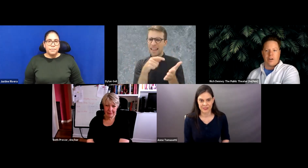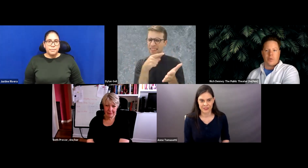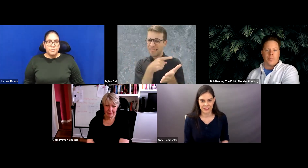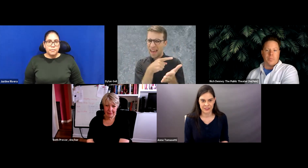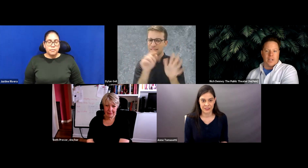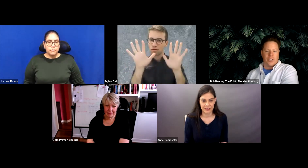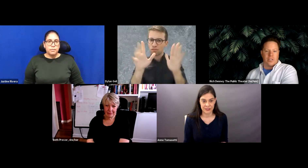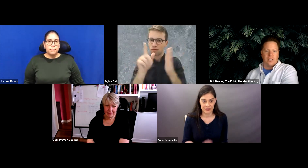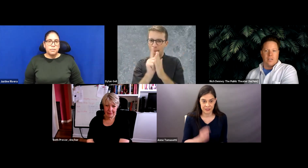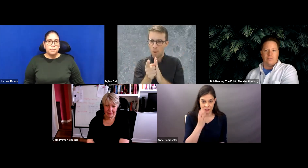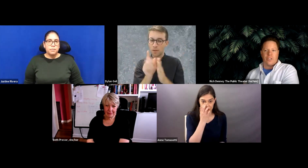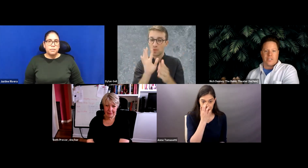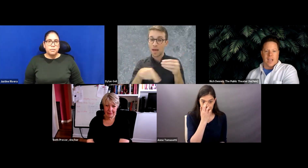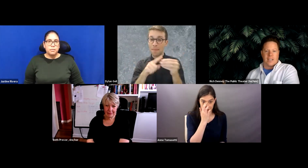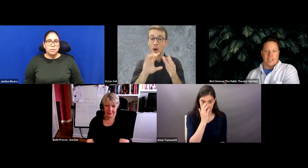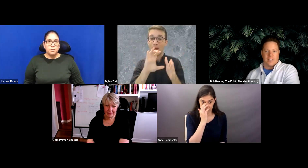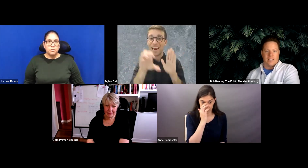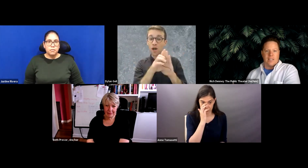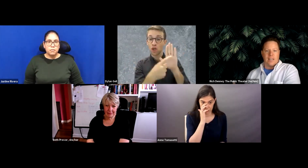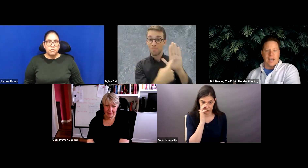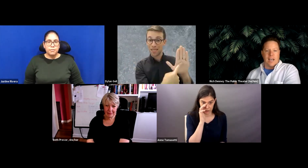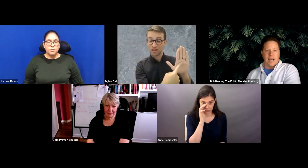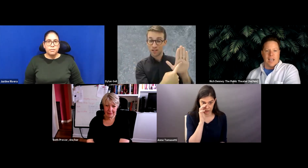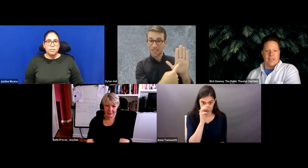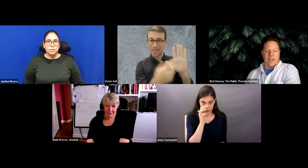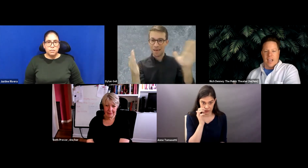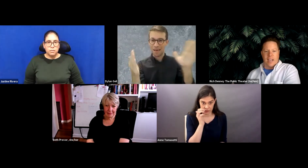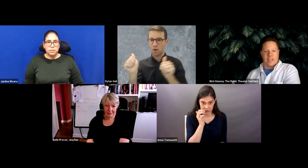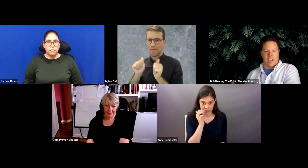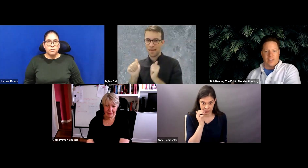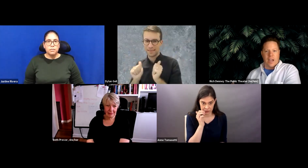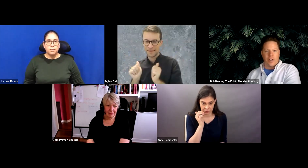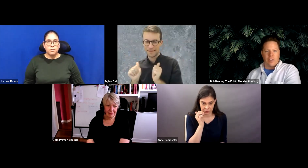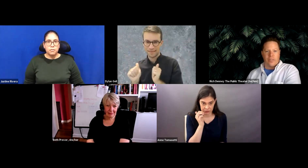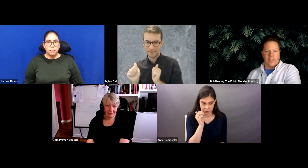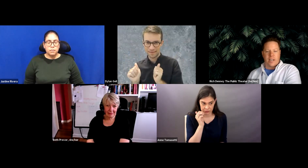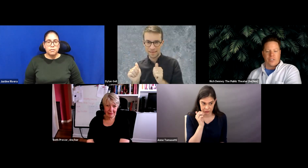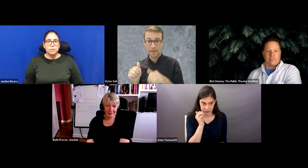character depiction versus acting. And Anne can you elaborate on this section?